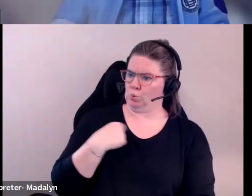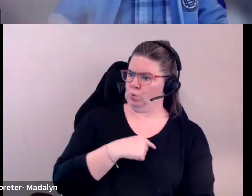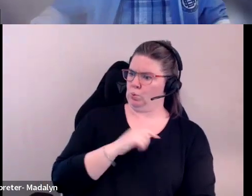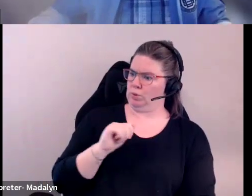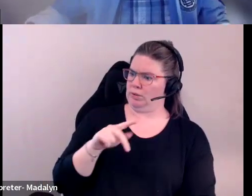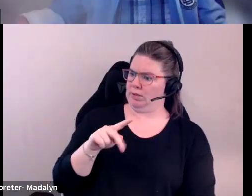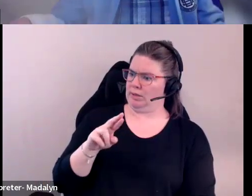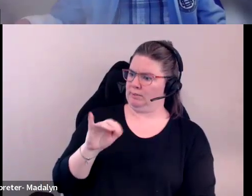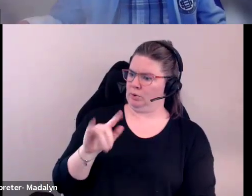Don Dew: 2.